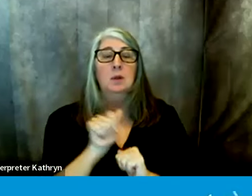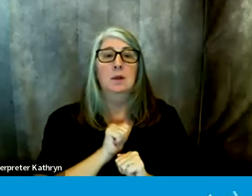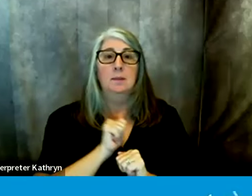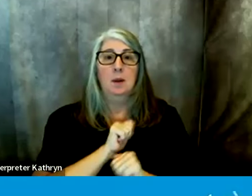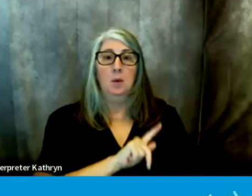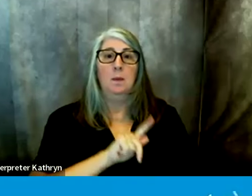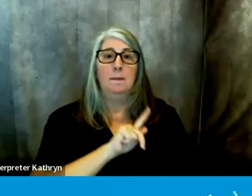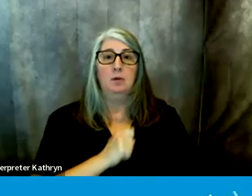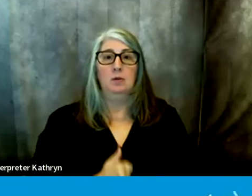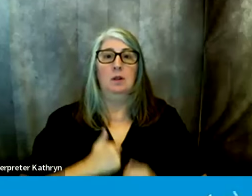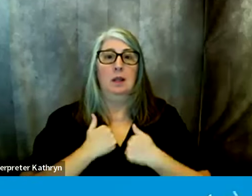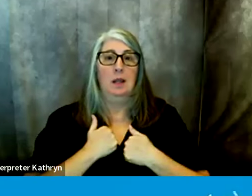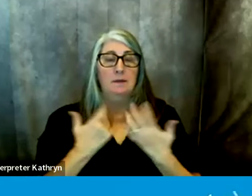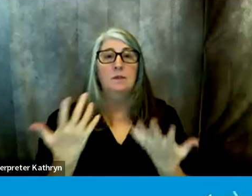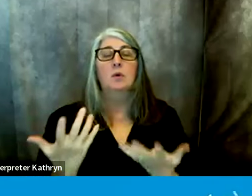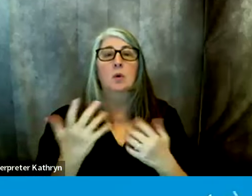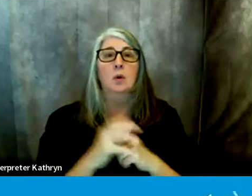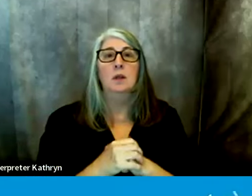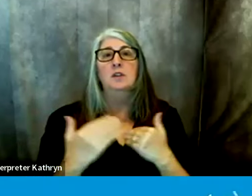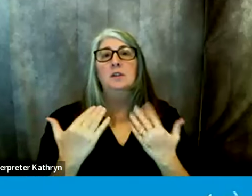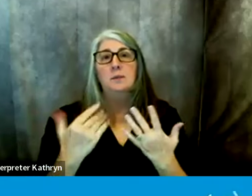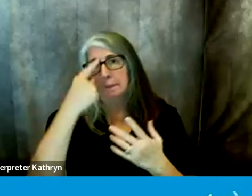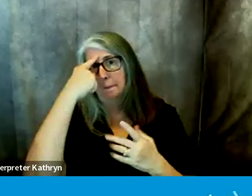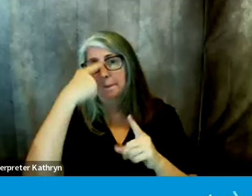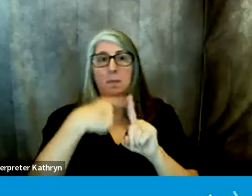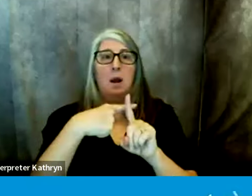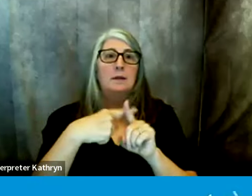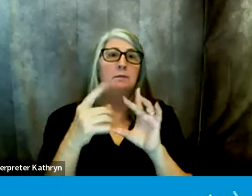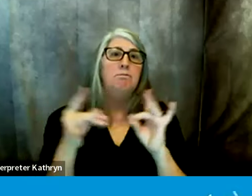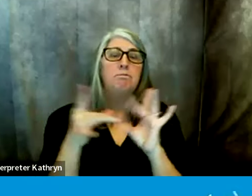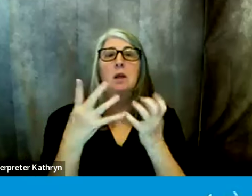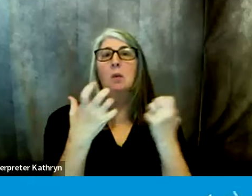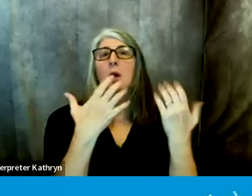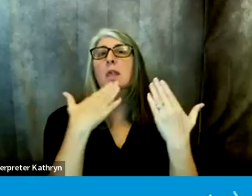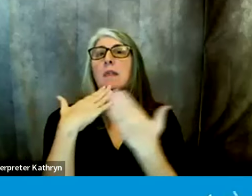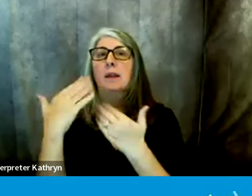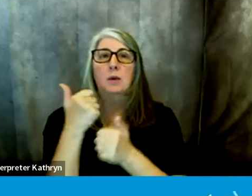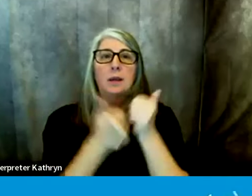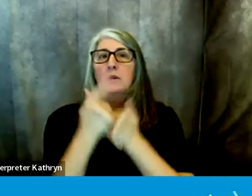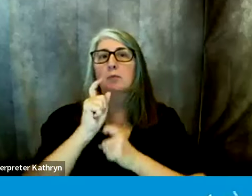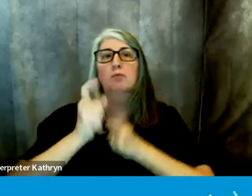So just even positive thoughts. I want to thank everybody who has contributed so generously to all these studies.